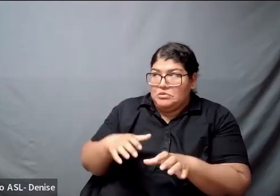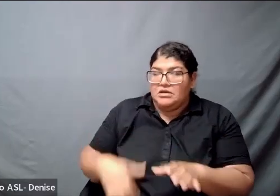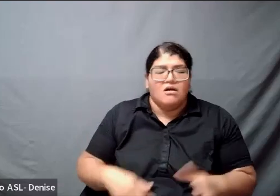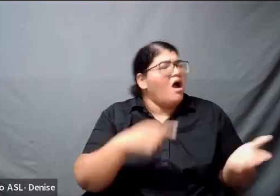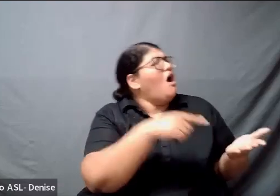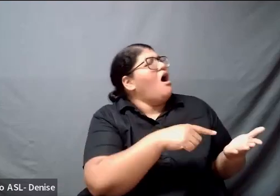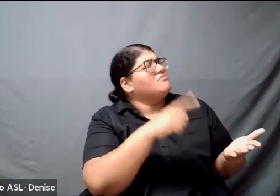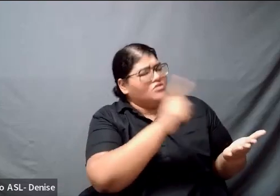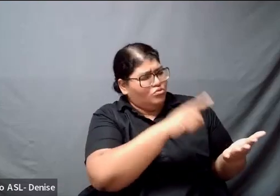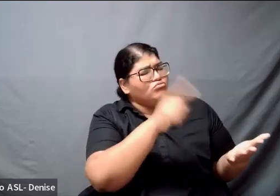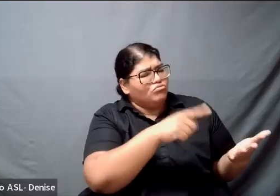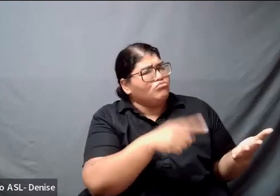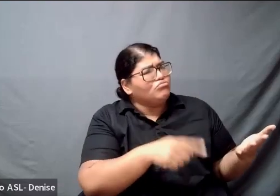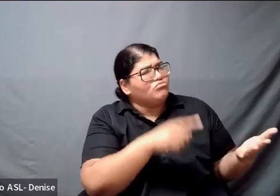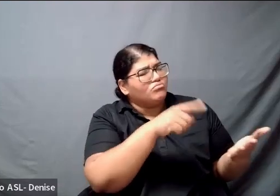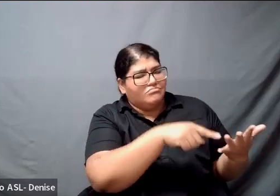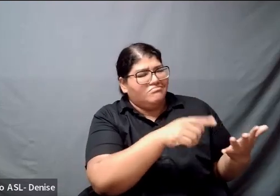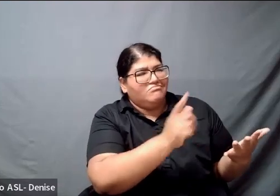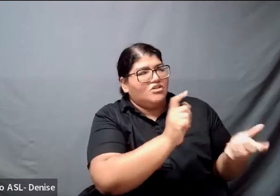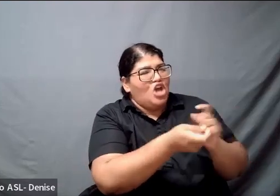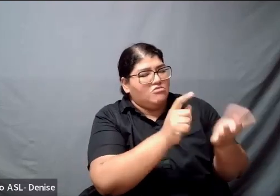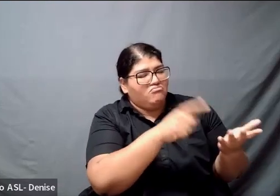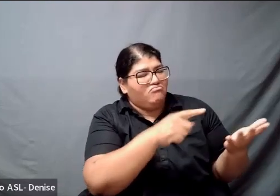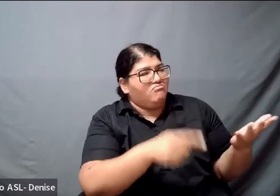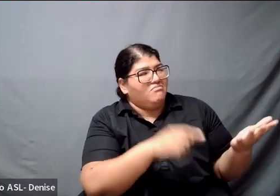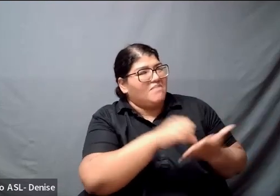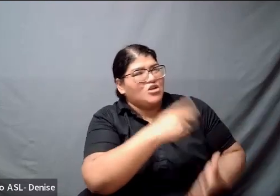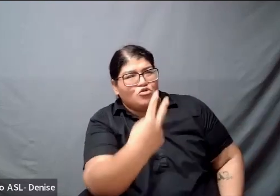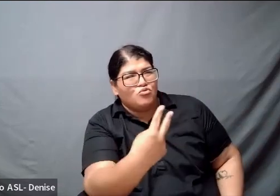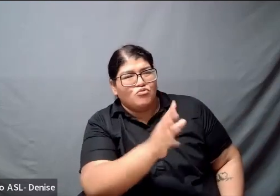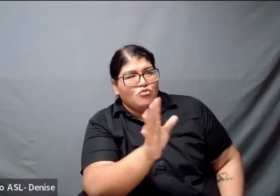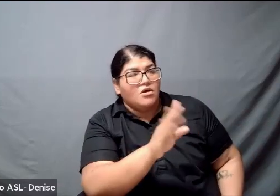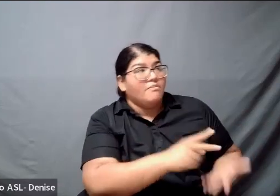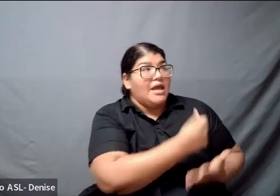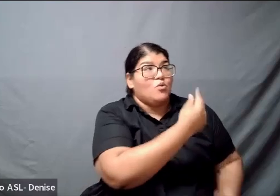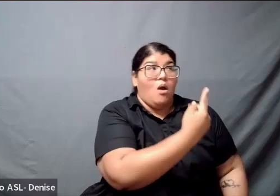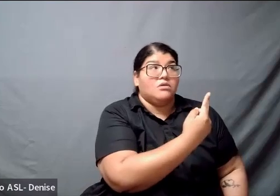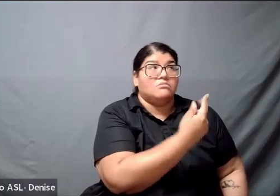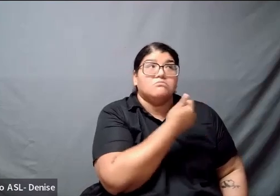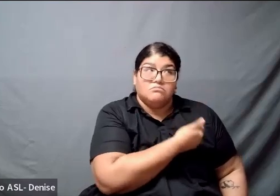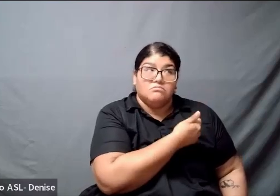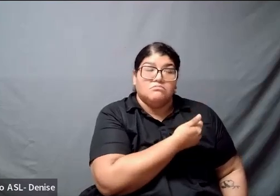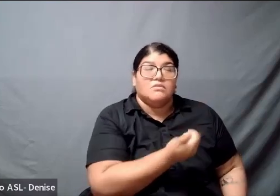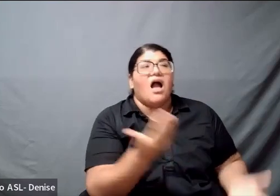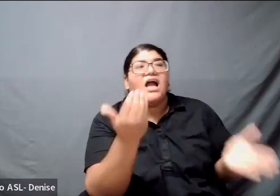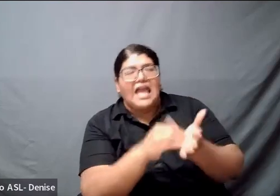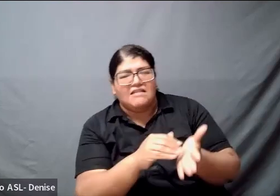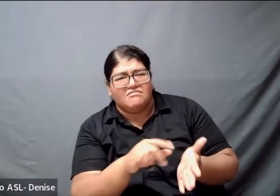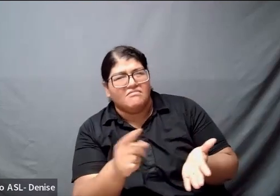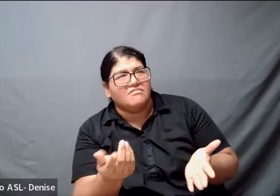Don't do this, do this. Page two, okay, the thing that you did on page one, do it again here. That thing you didn't do on page one, do it here instead. And this, this, this and this.